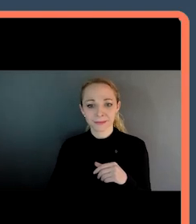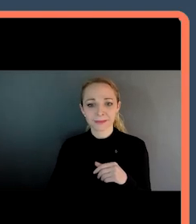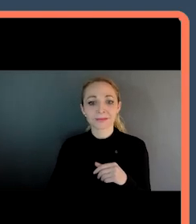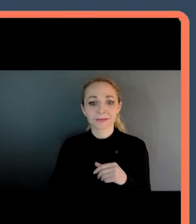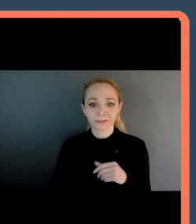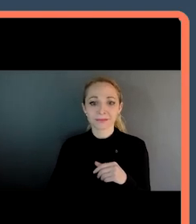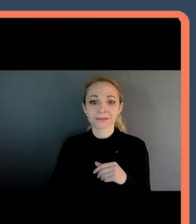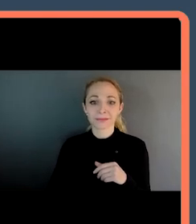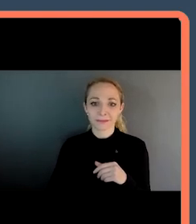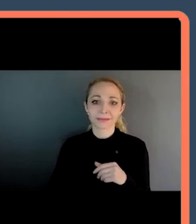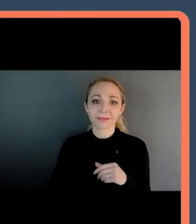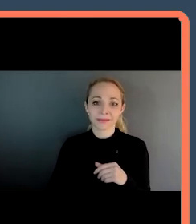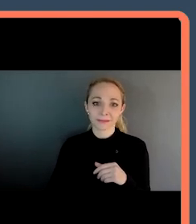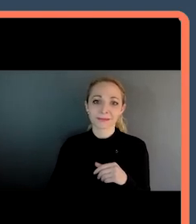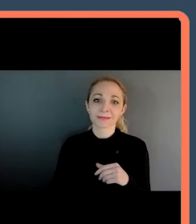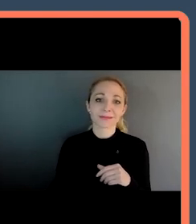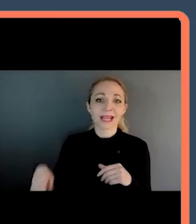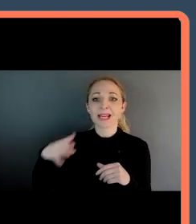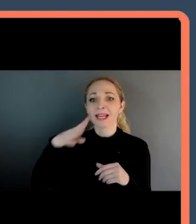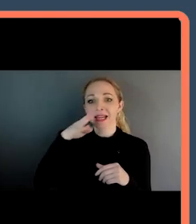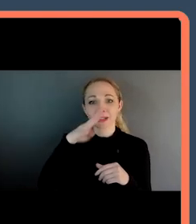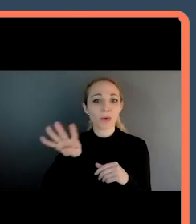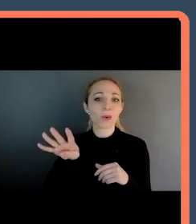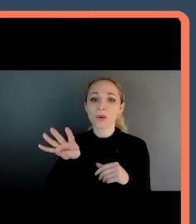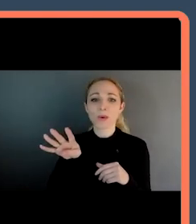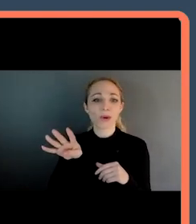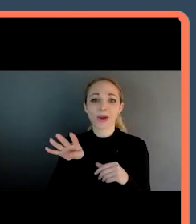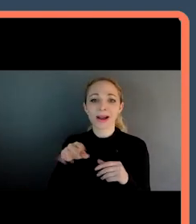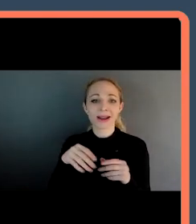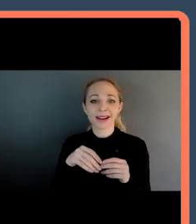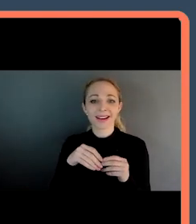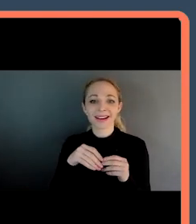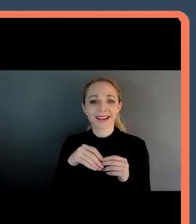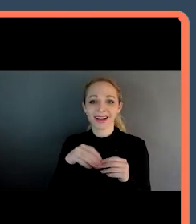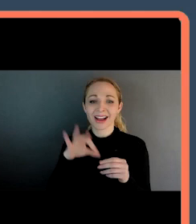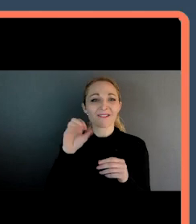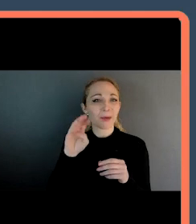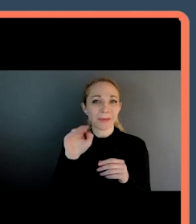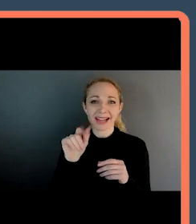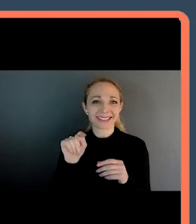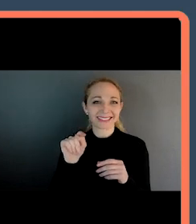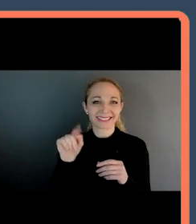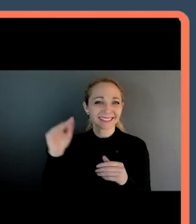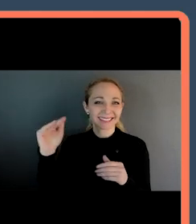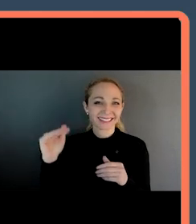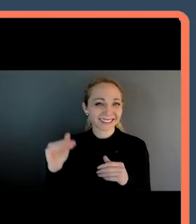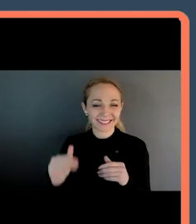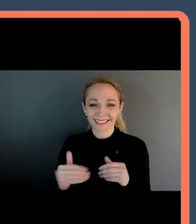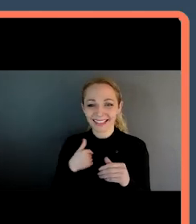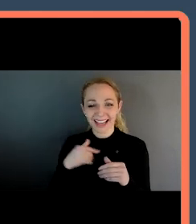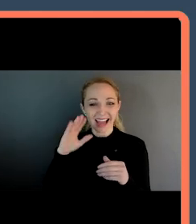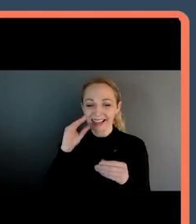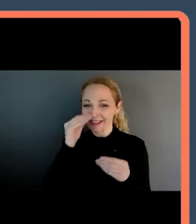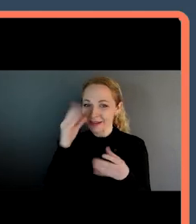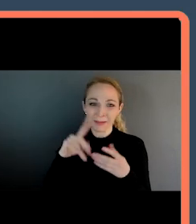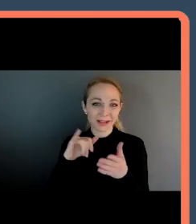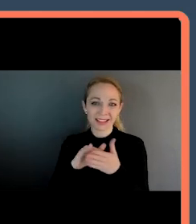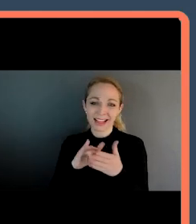AND IGNORE THE FORMATTING. I WILL NOT CARE ABOUT THAT SO MUCH DURING THIS DEMO.